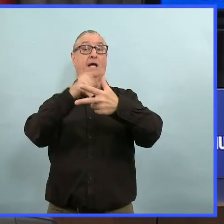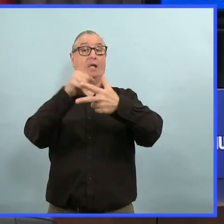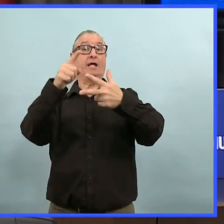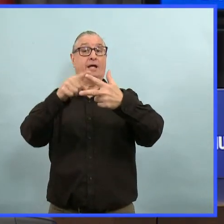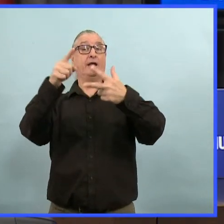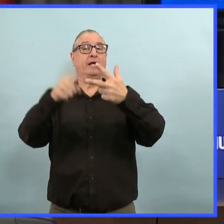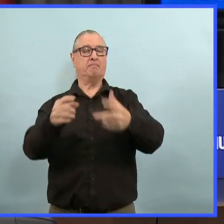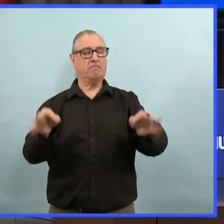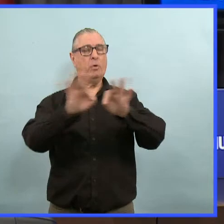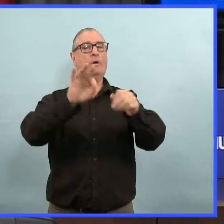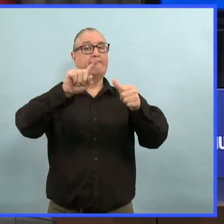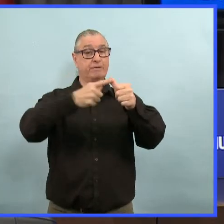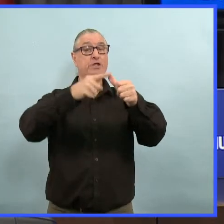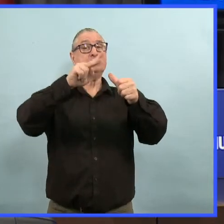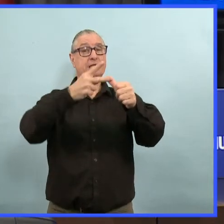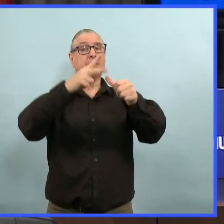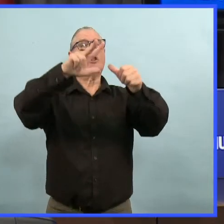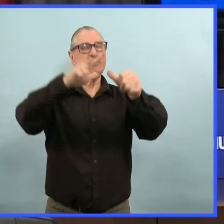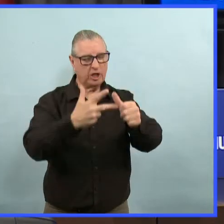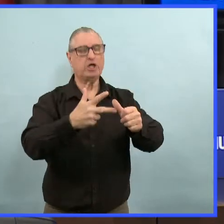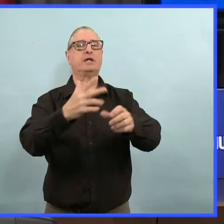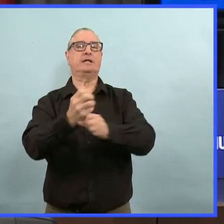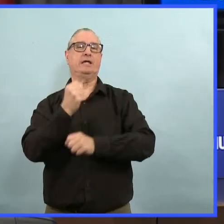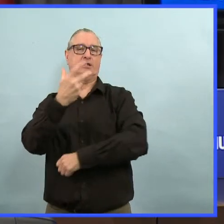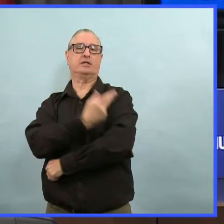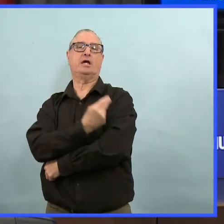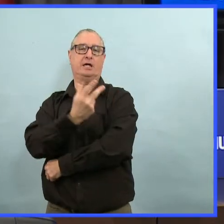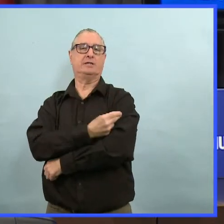vaccine significantly reduce the risk of ending up in our hospitals